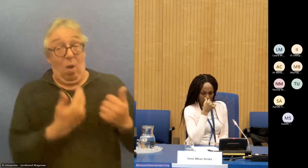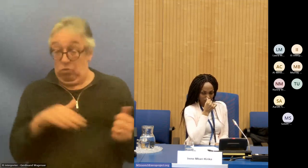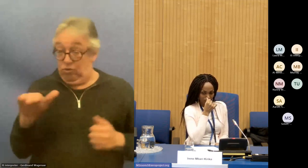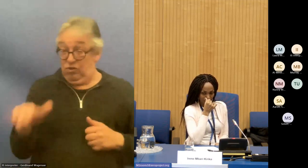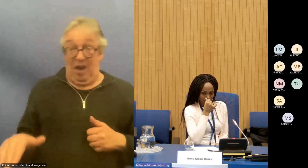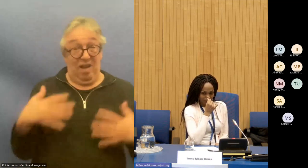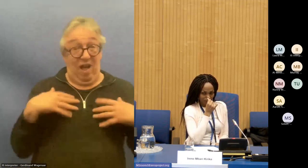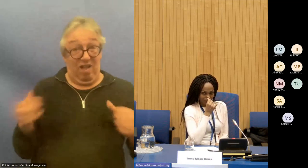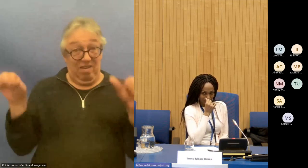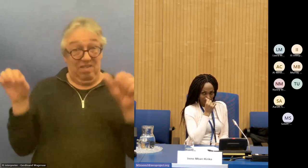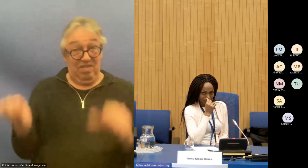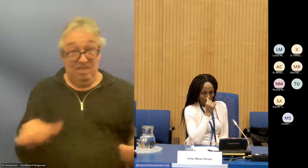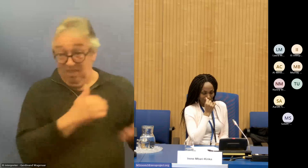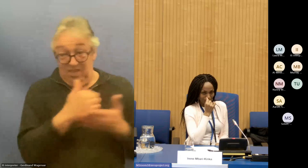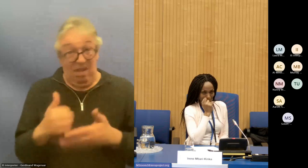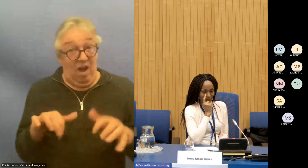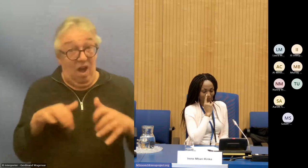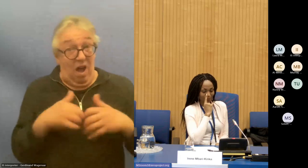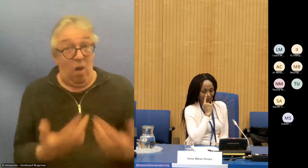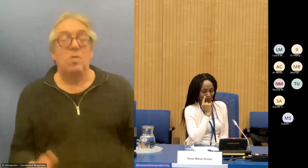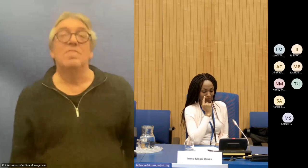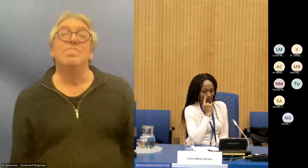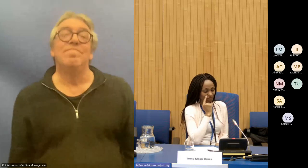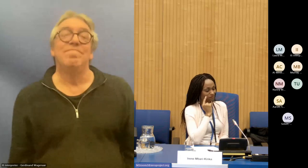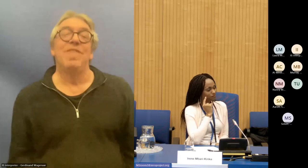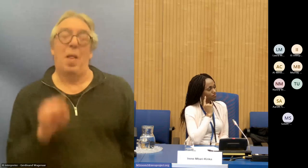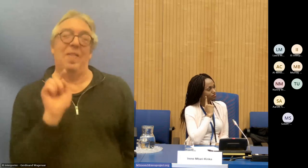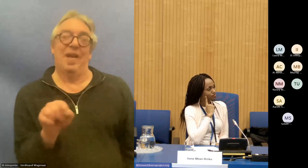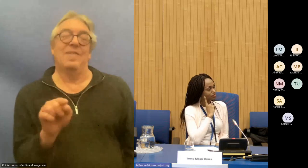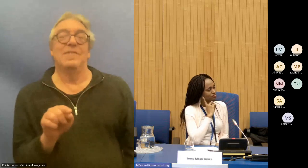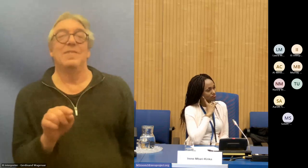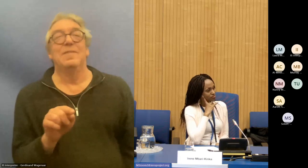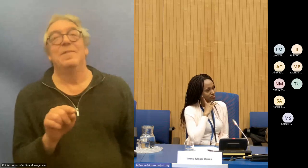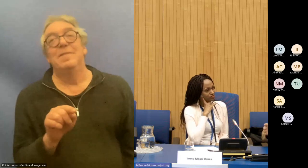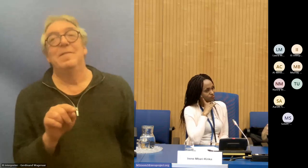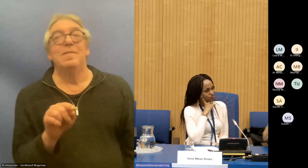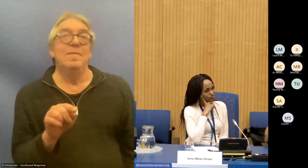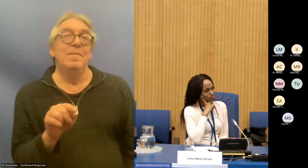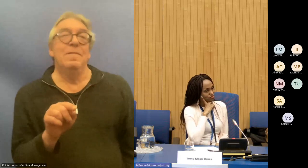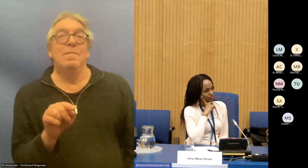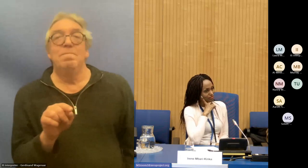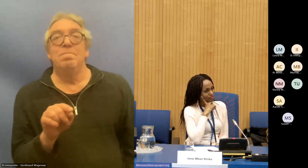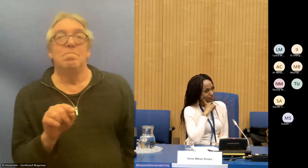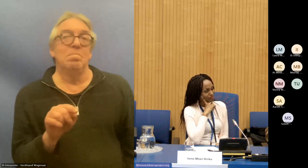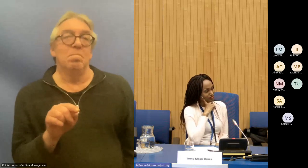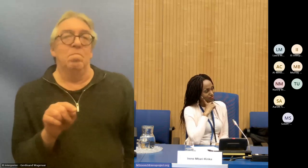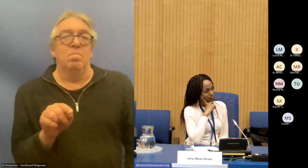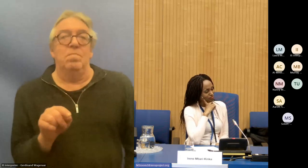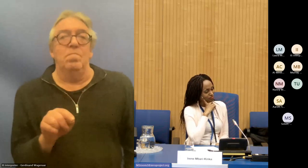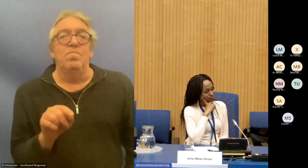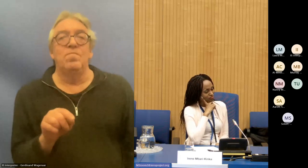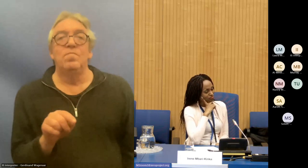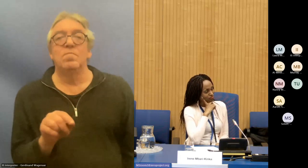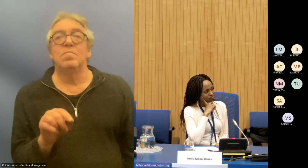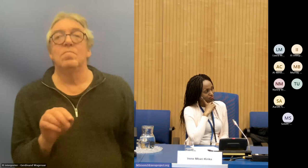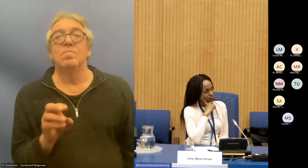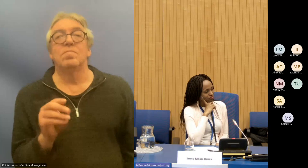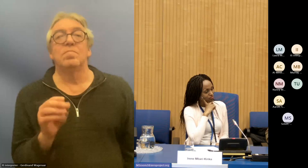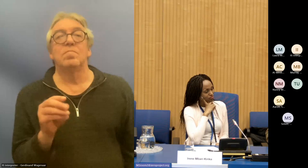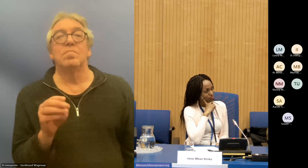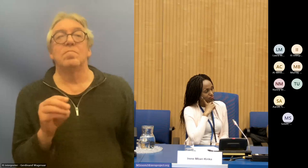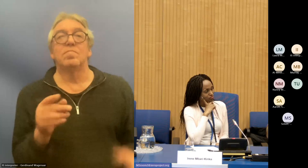is a challenge. There is this fragmentation of the sectors, we often have programs in education,